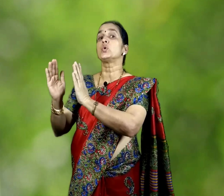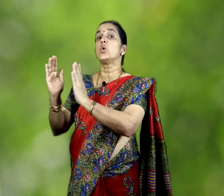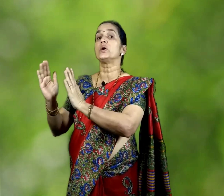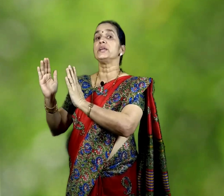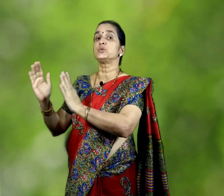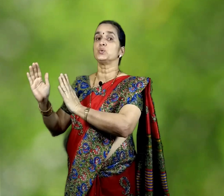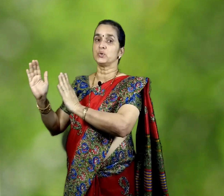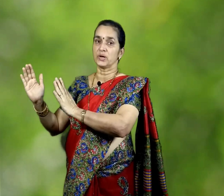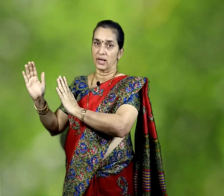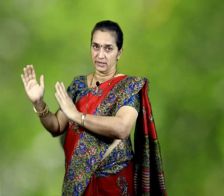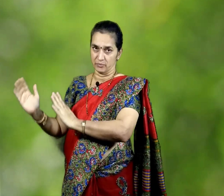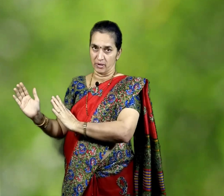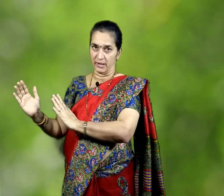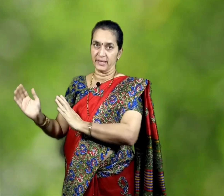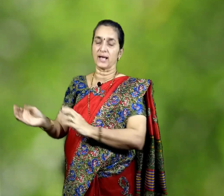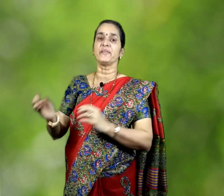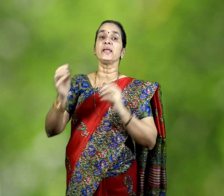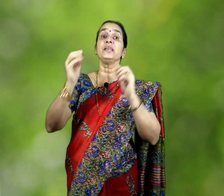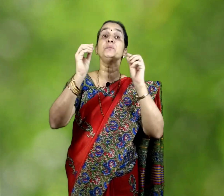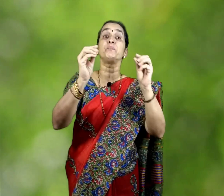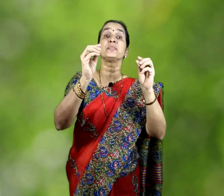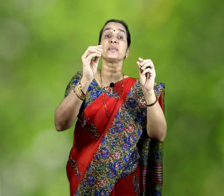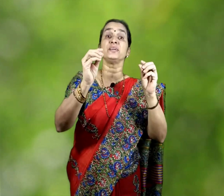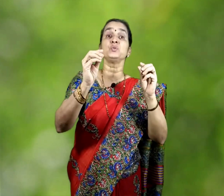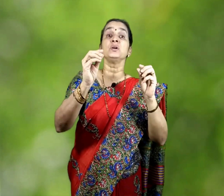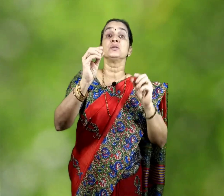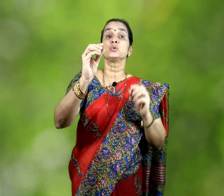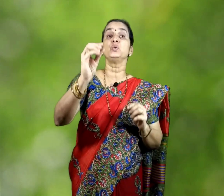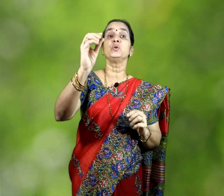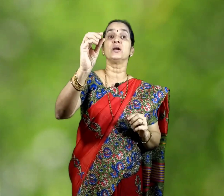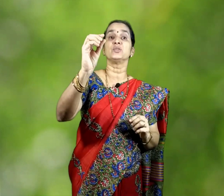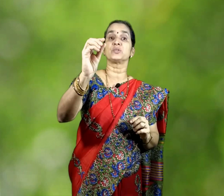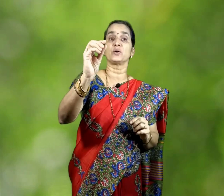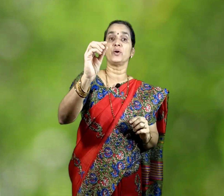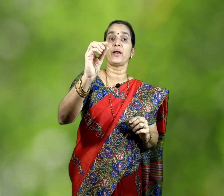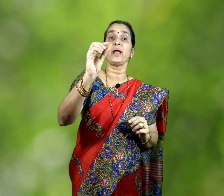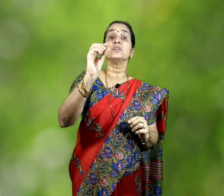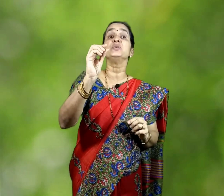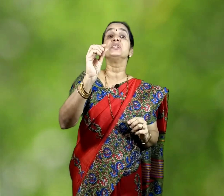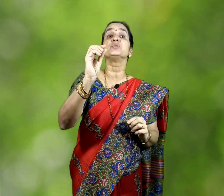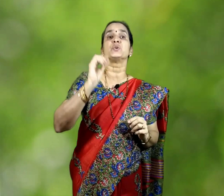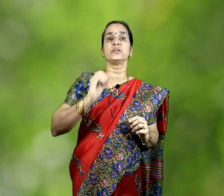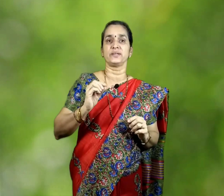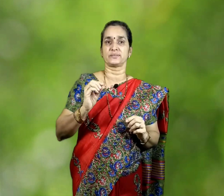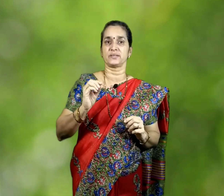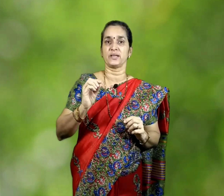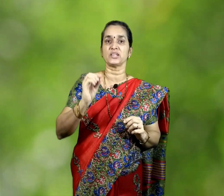that, it is in the size of one meter cut into 100 crore pieces size =25 pieces of that 100 crore particles